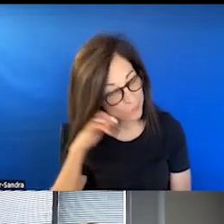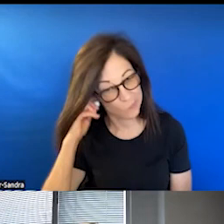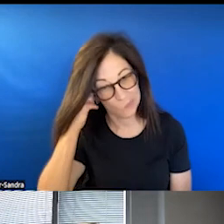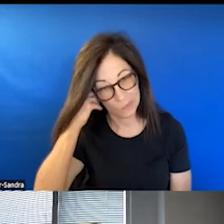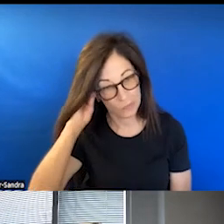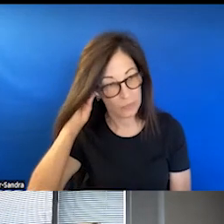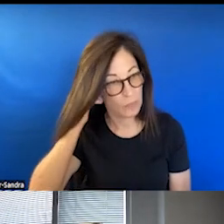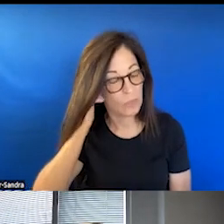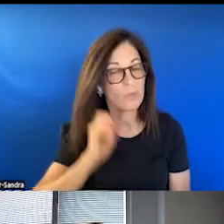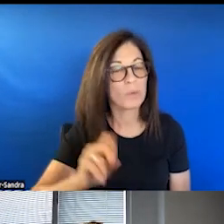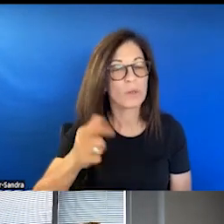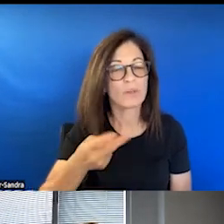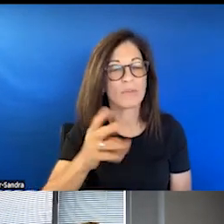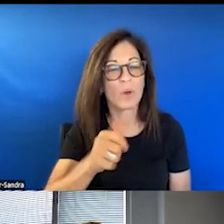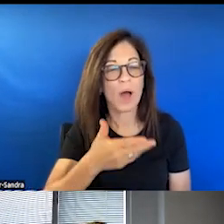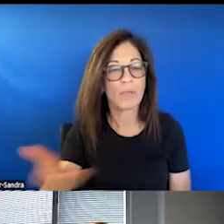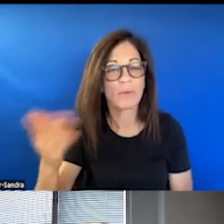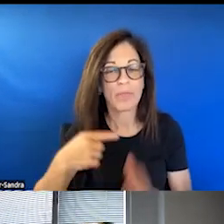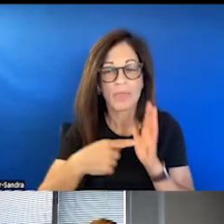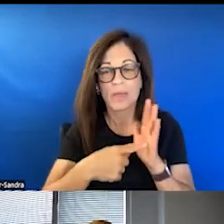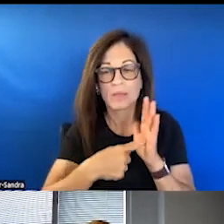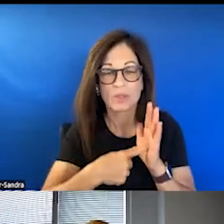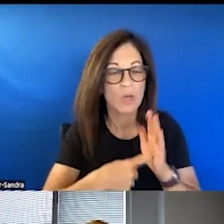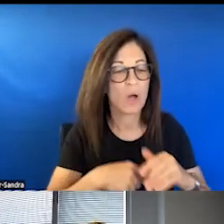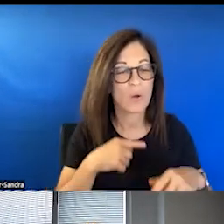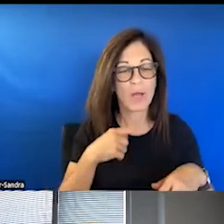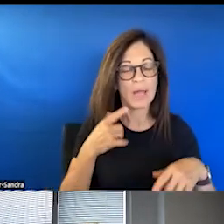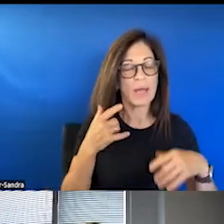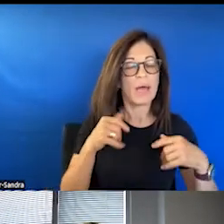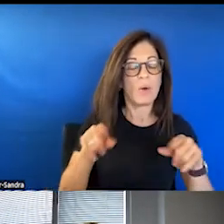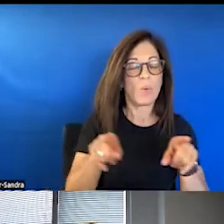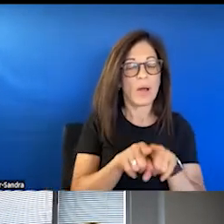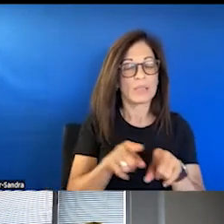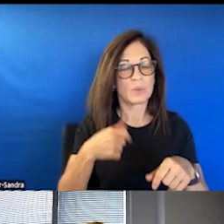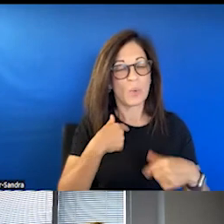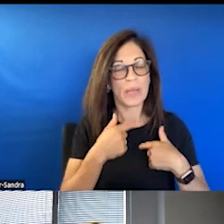ITEMS TO FLAG. AS WE, AS WE COME TO THE TOP OF THE HOUR. HERE. EPISODE, FIVE OF MOVING AMERICA'S